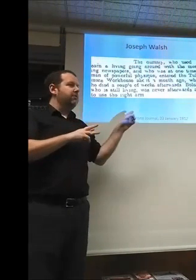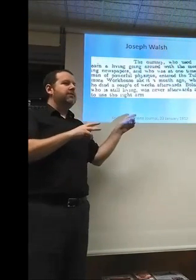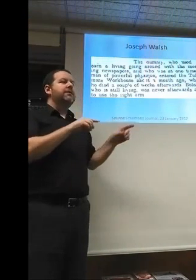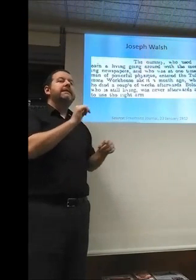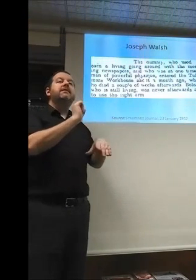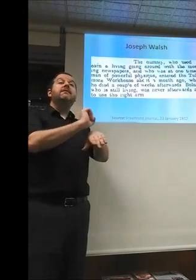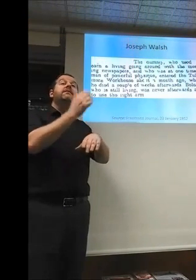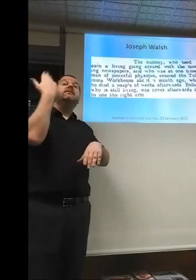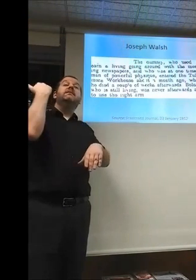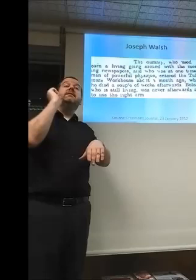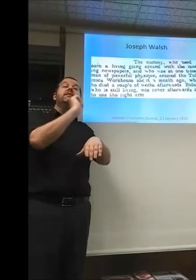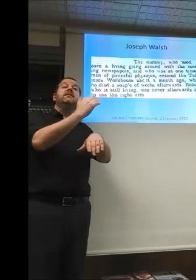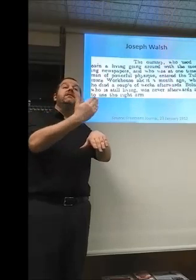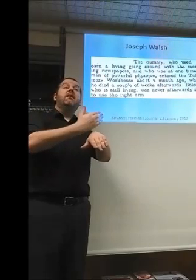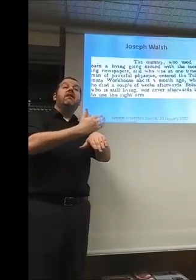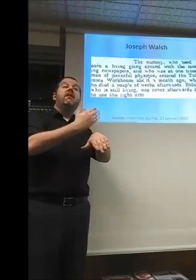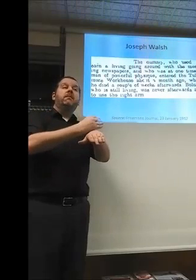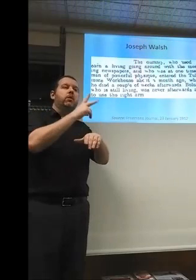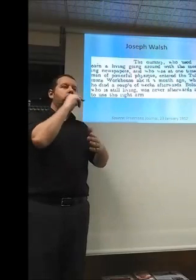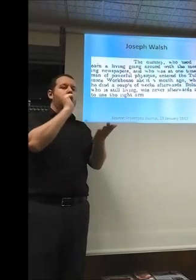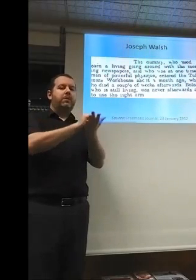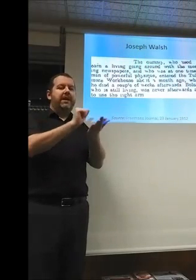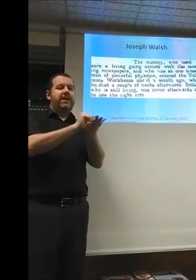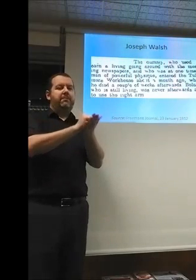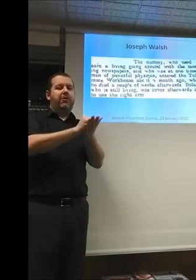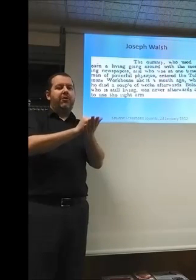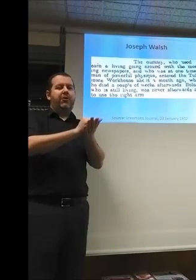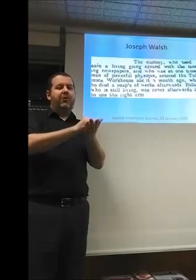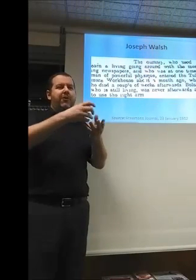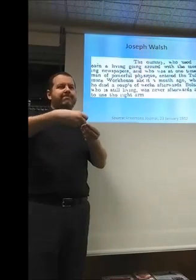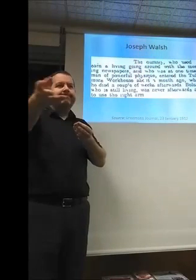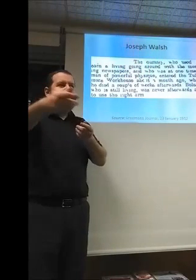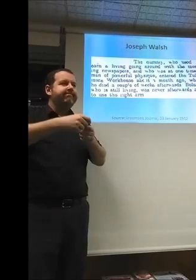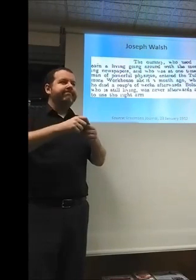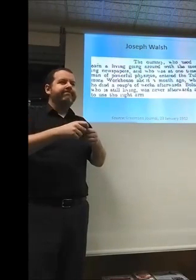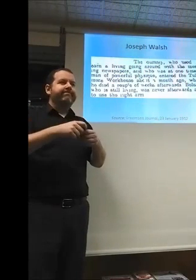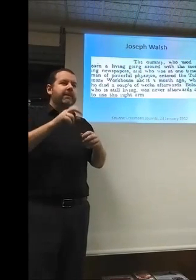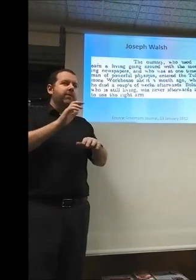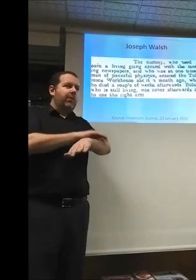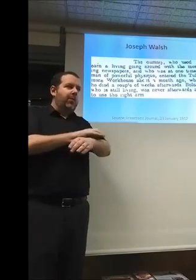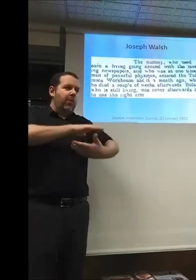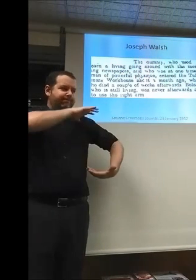was trying to explain that he didn’t actually leave he was just trying travelling the country,